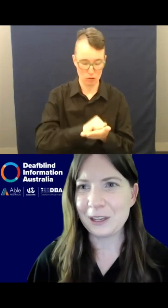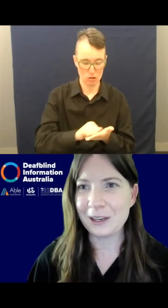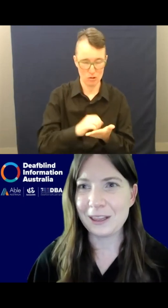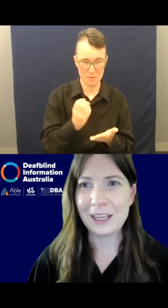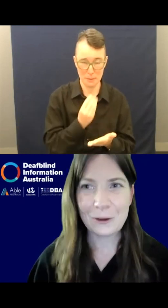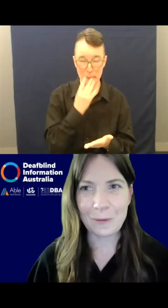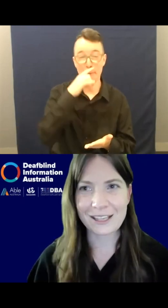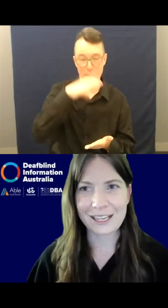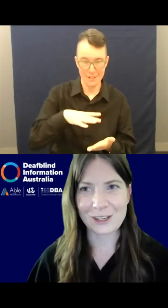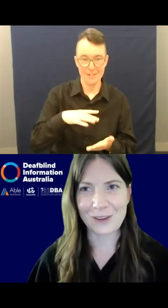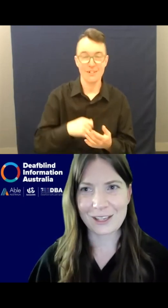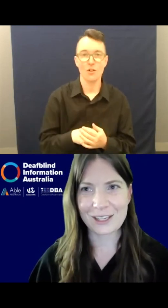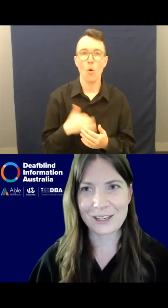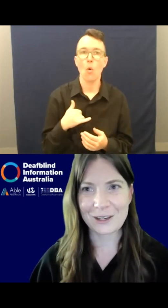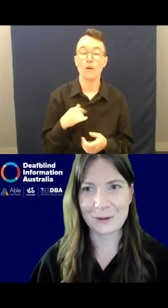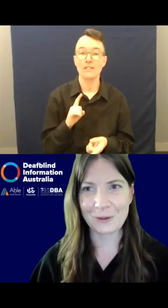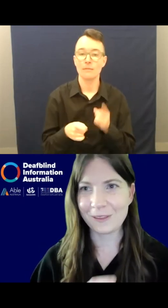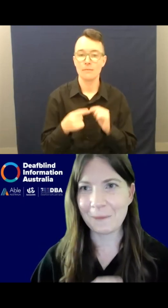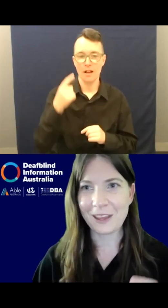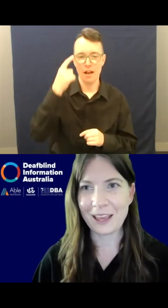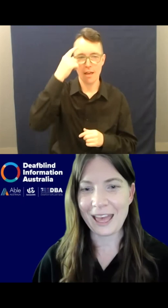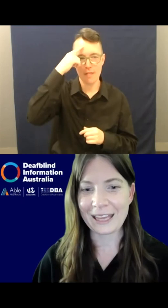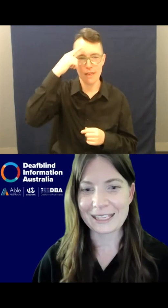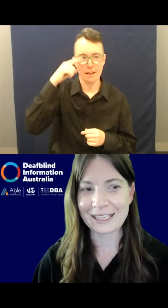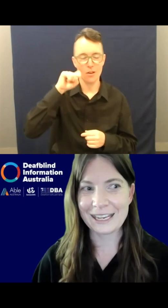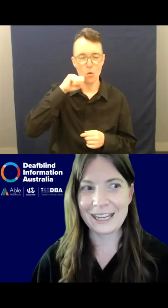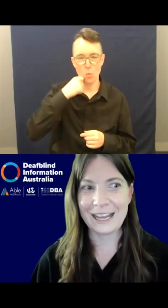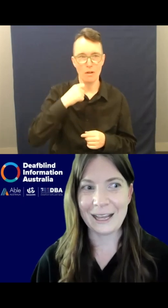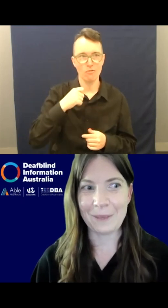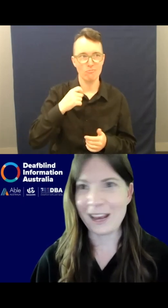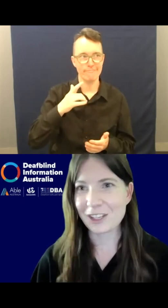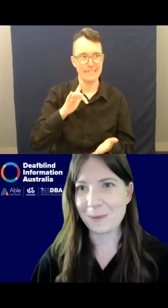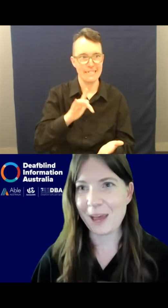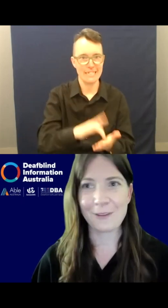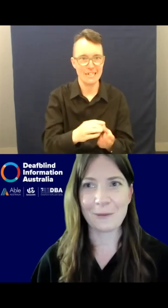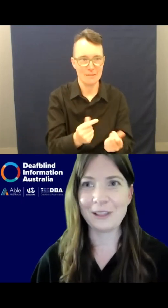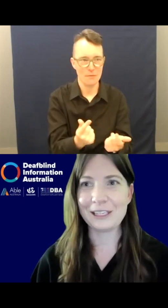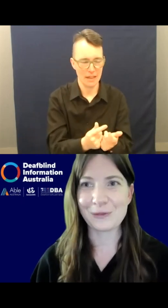think you're about to interact with something and it actually behaves completely differently.